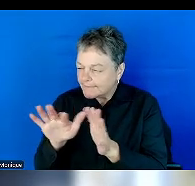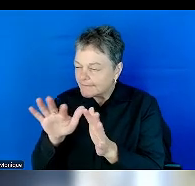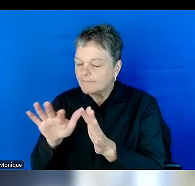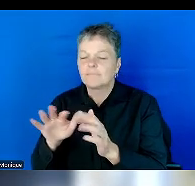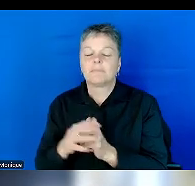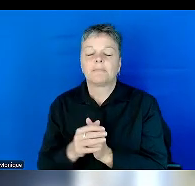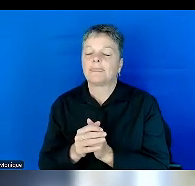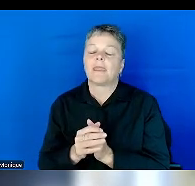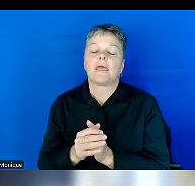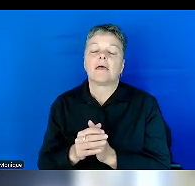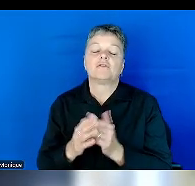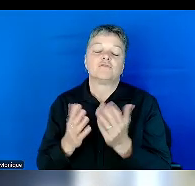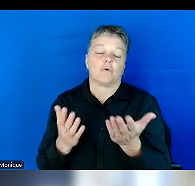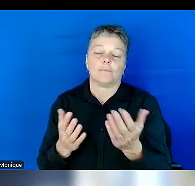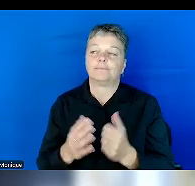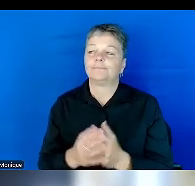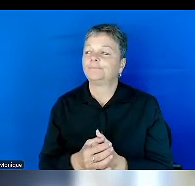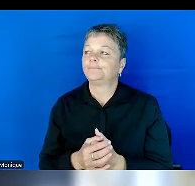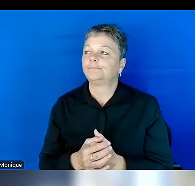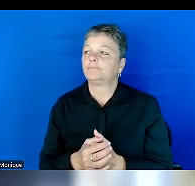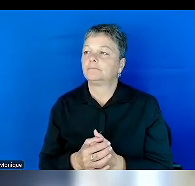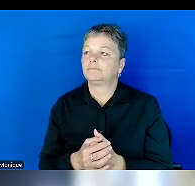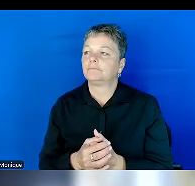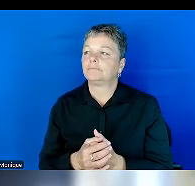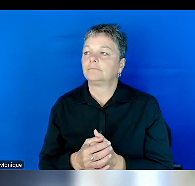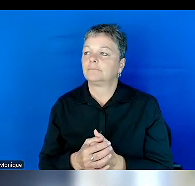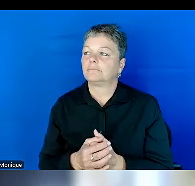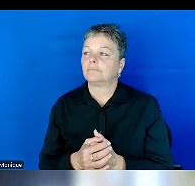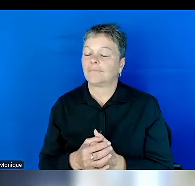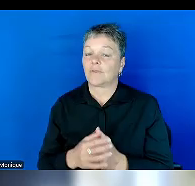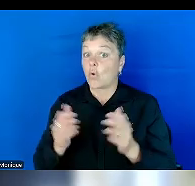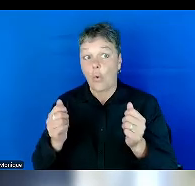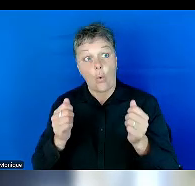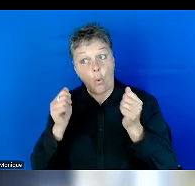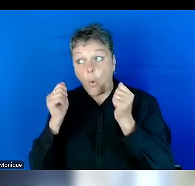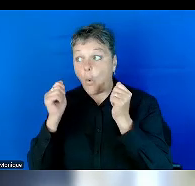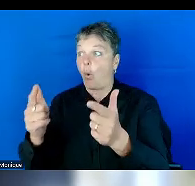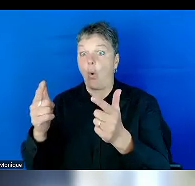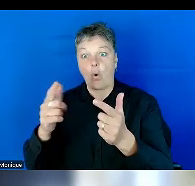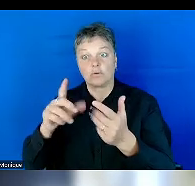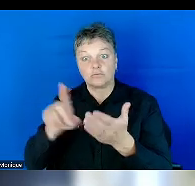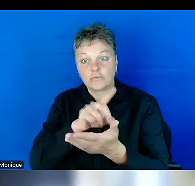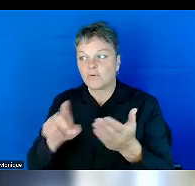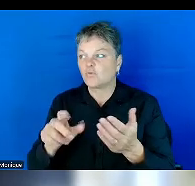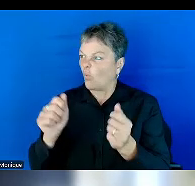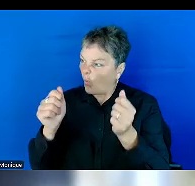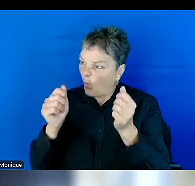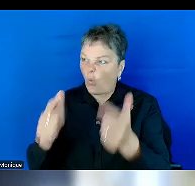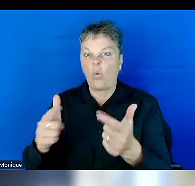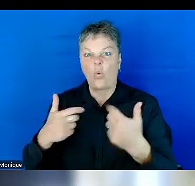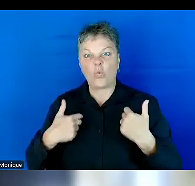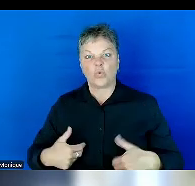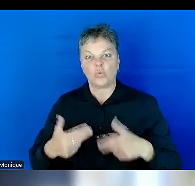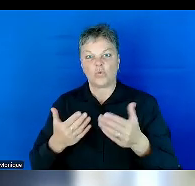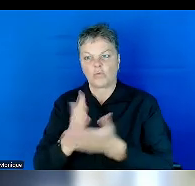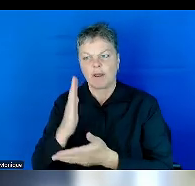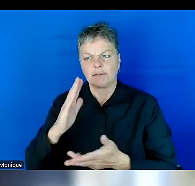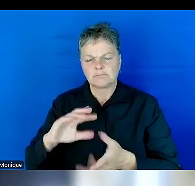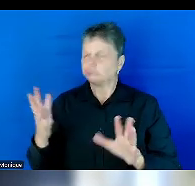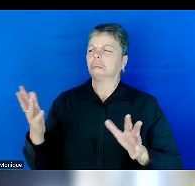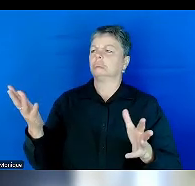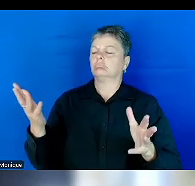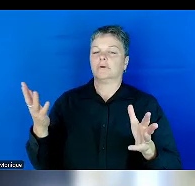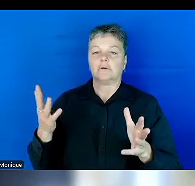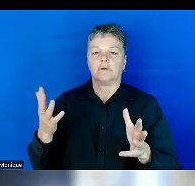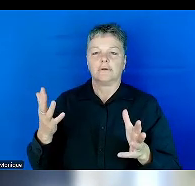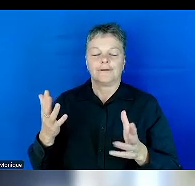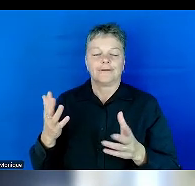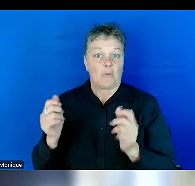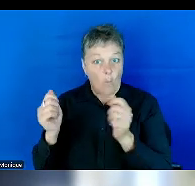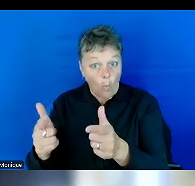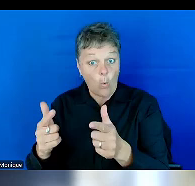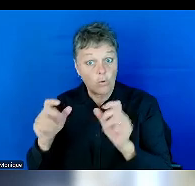give advice on discrimination in all areas. Uh but the ones that we can give advice and help with um